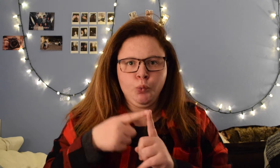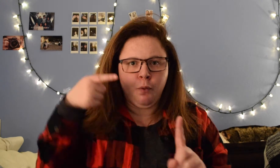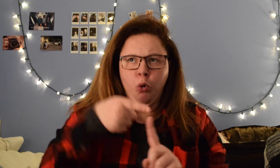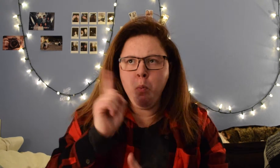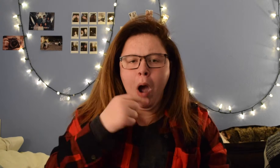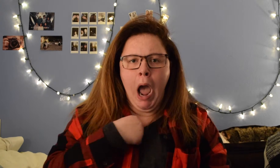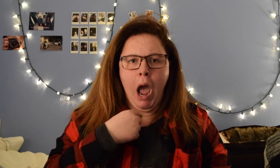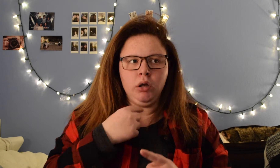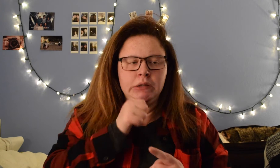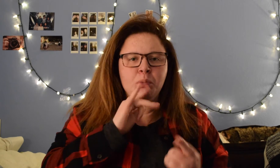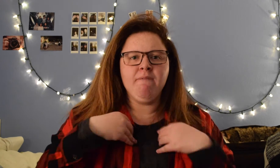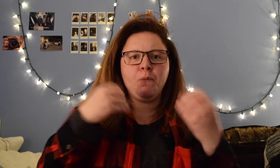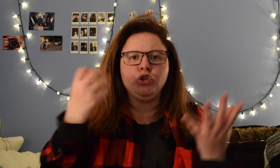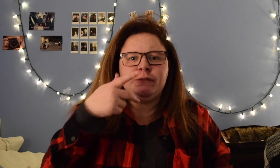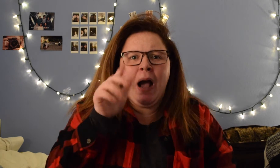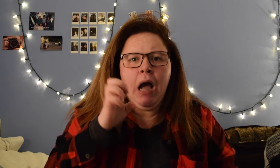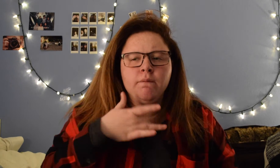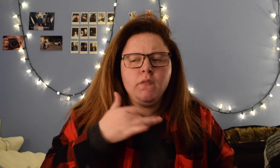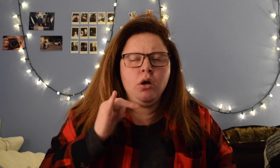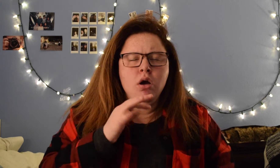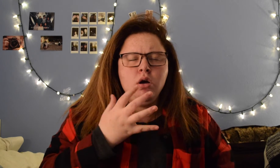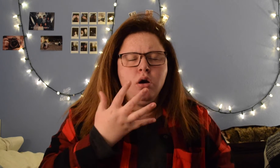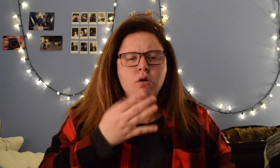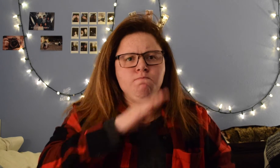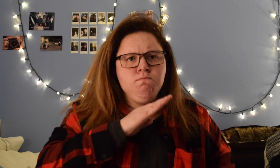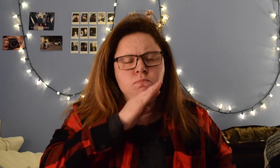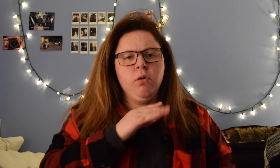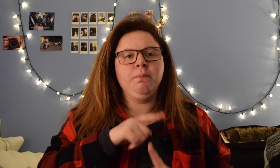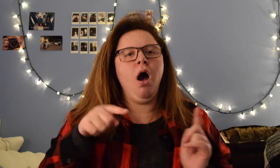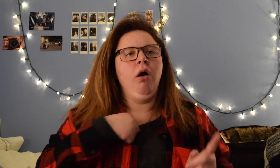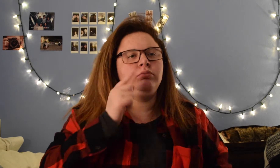To the point where I didn't have much space left. I was quickly becoming very frustrated